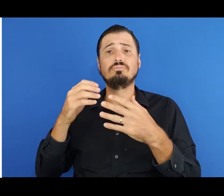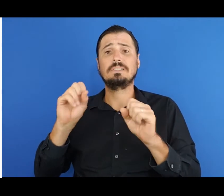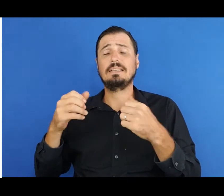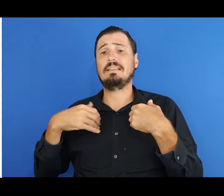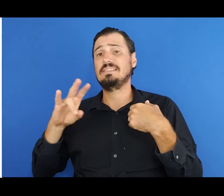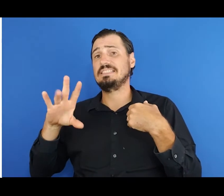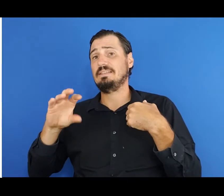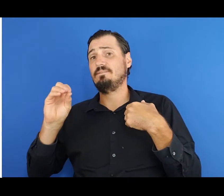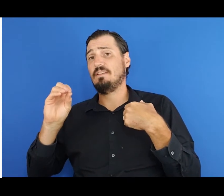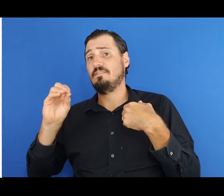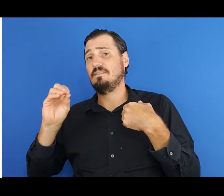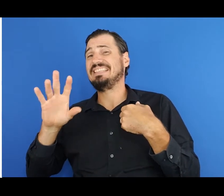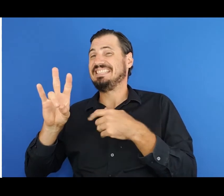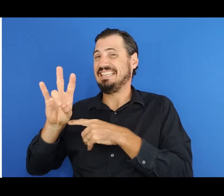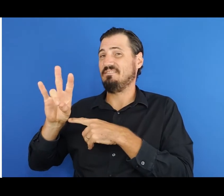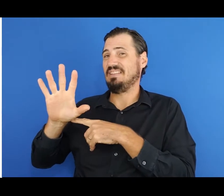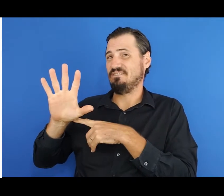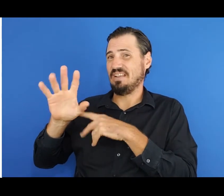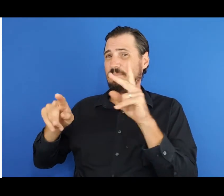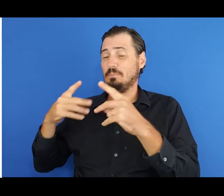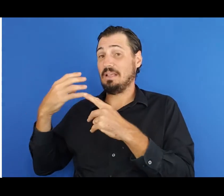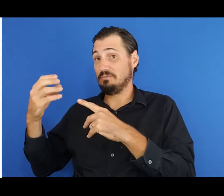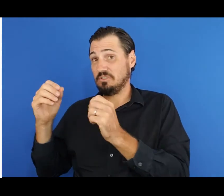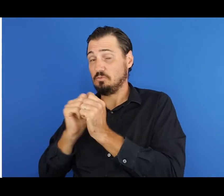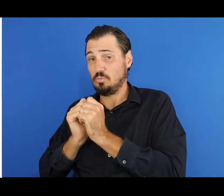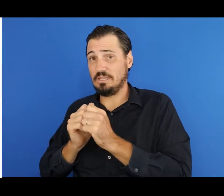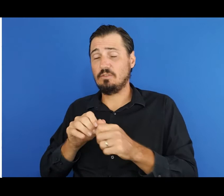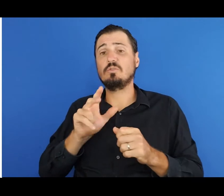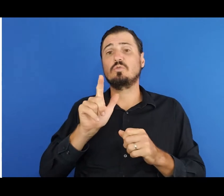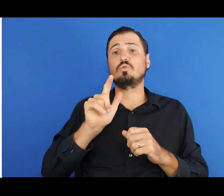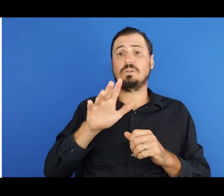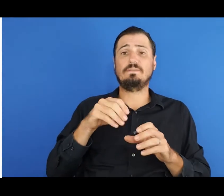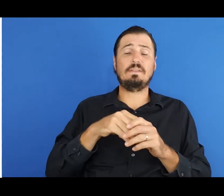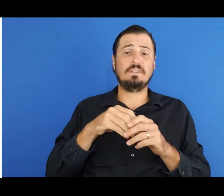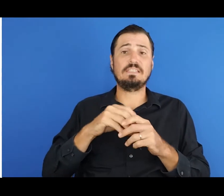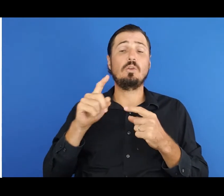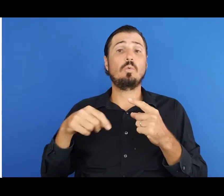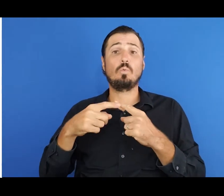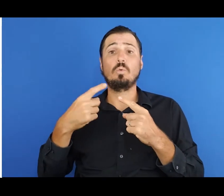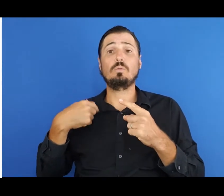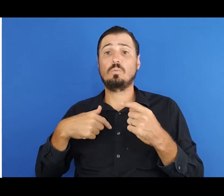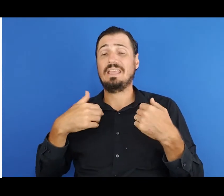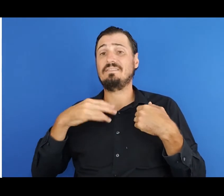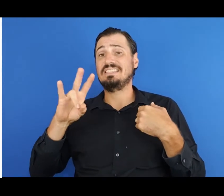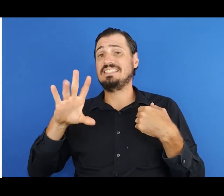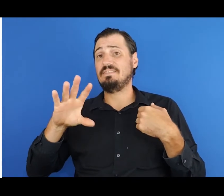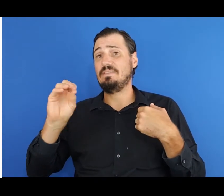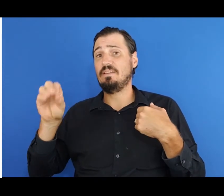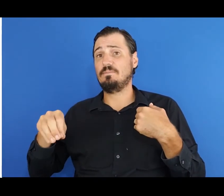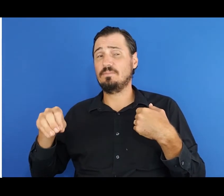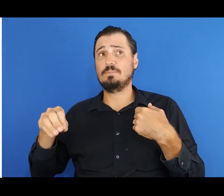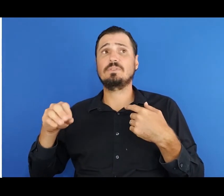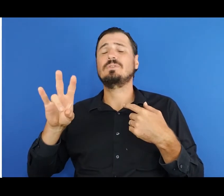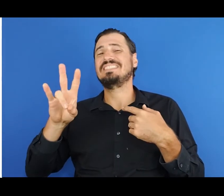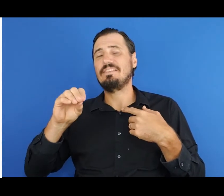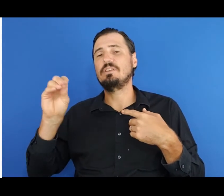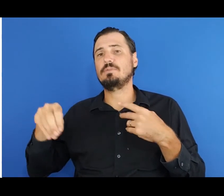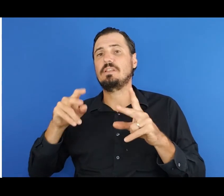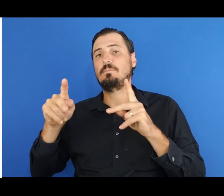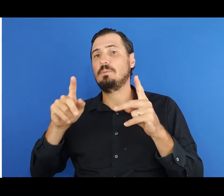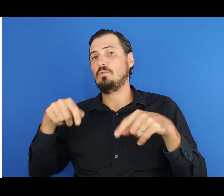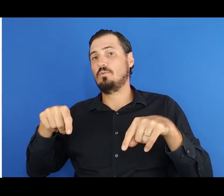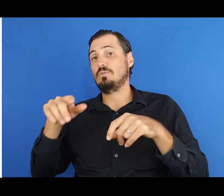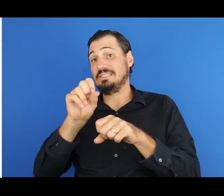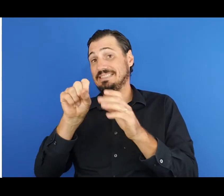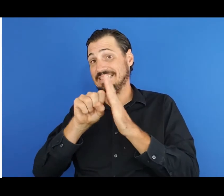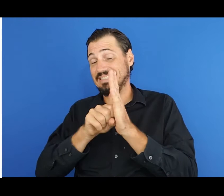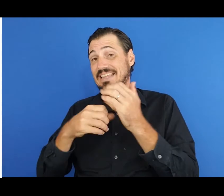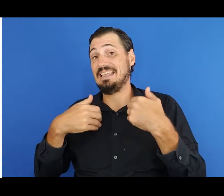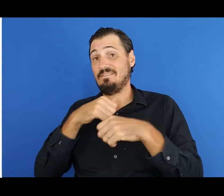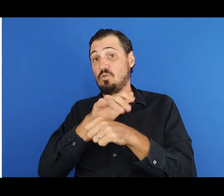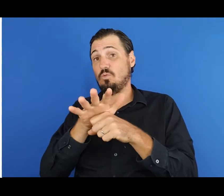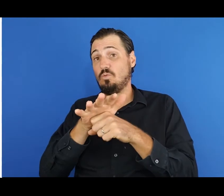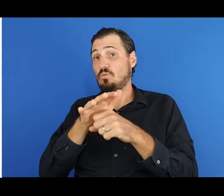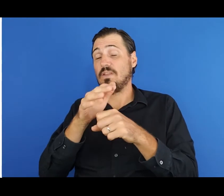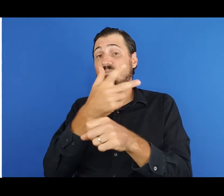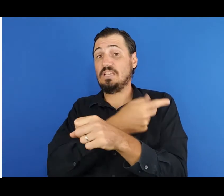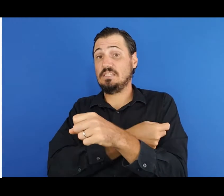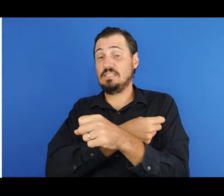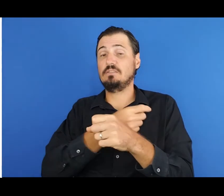Once the state reaches 70 percent of residents fully vaccinated, we will eliminate the Tier Chart and its restrictions. Help us reach 70 percent by getting vaccinated